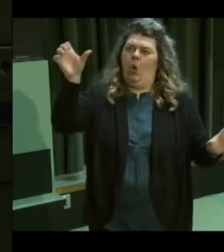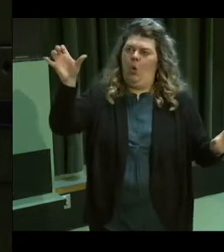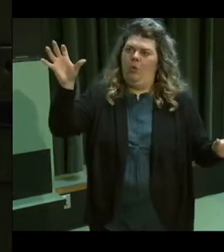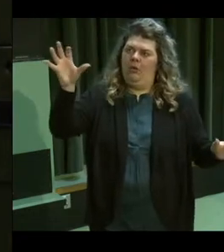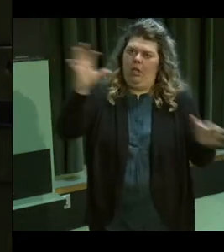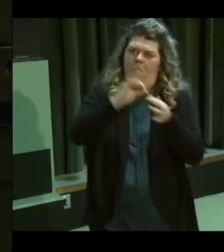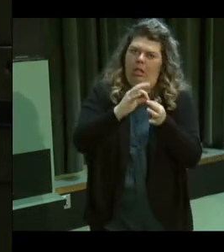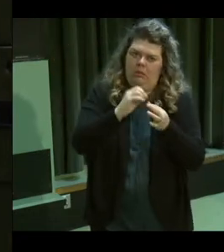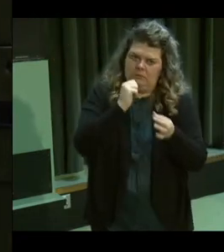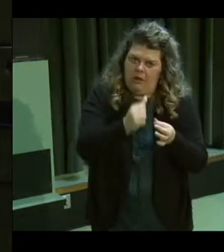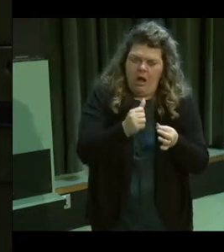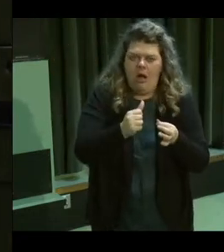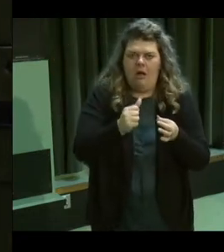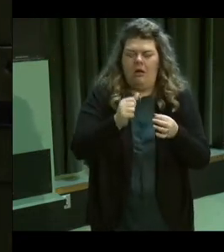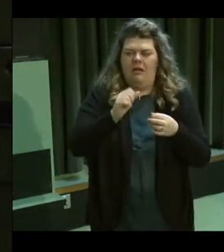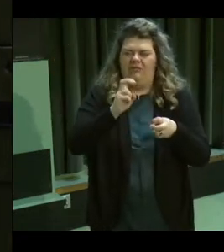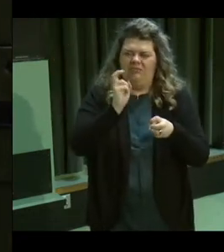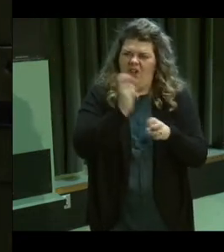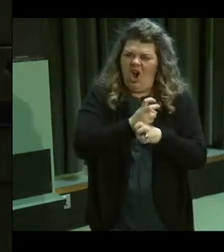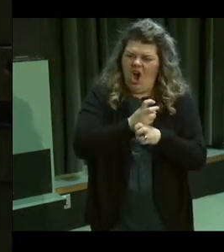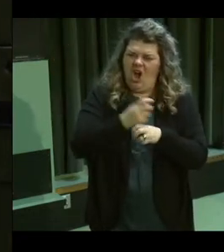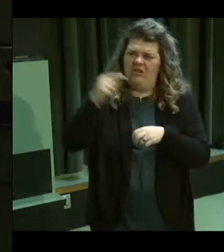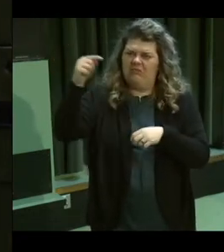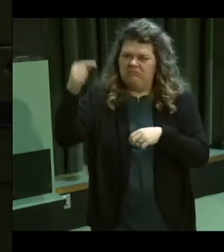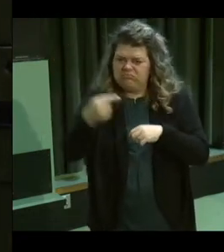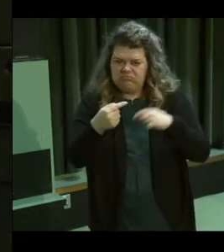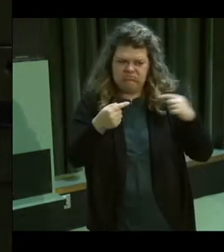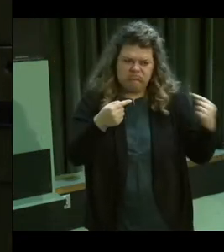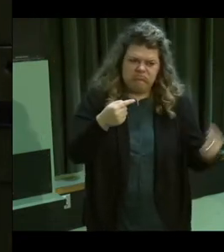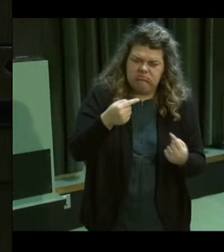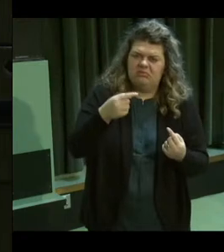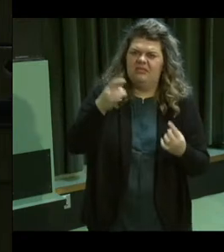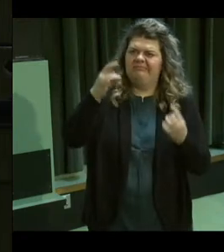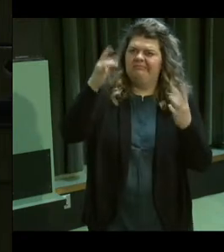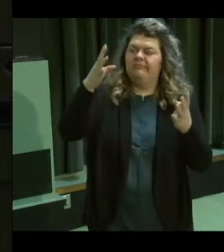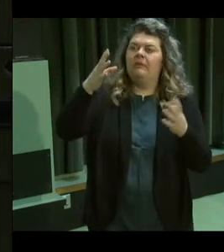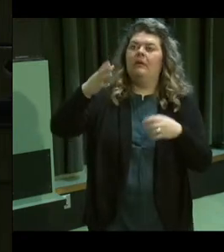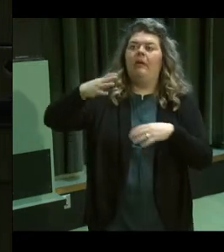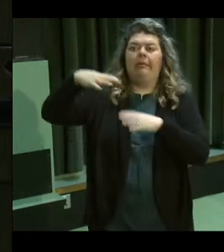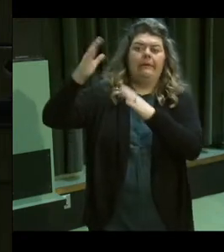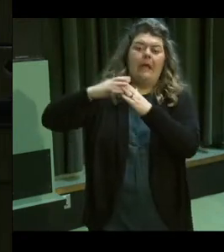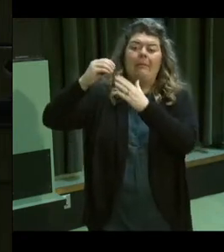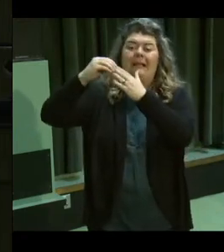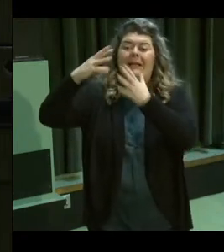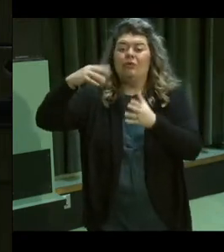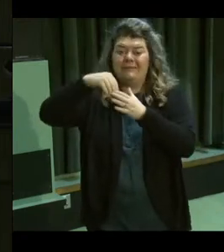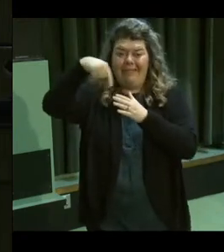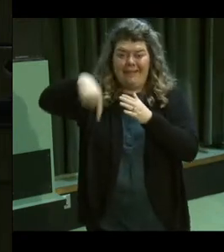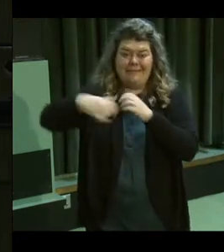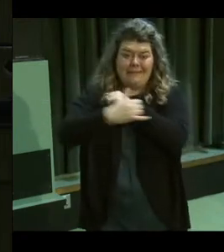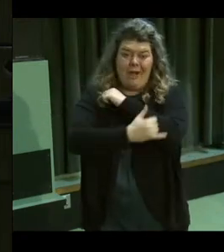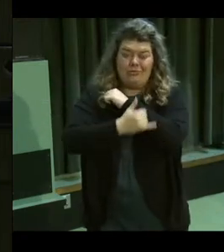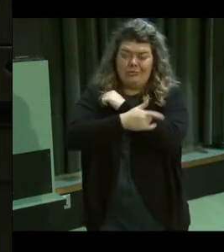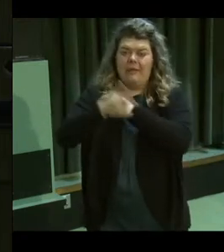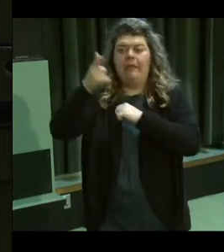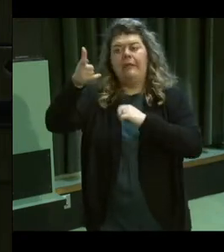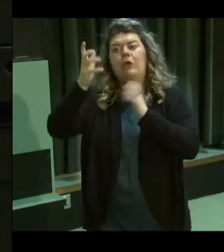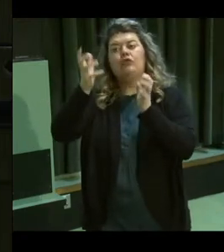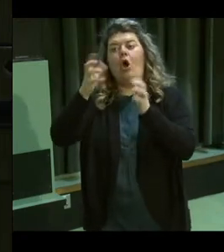just the harmful rhetoric that is that is from, you know, some